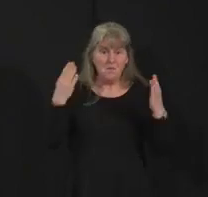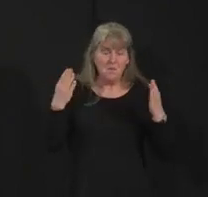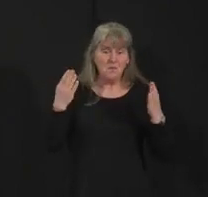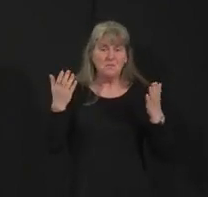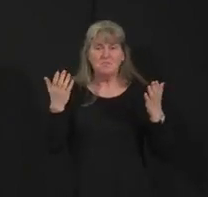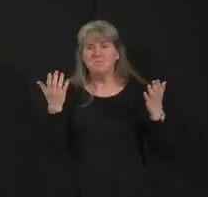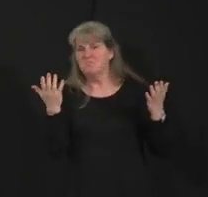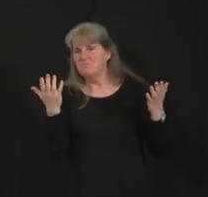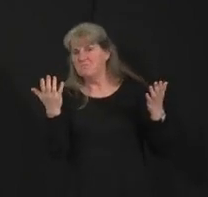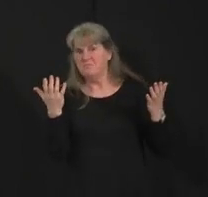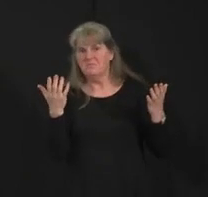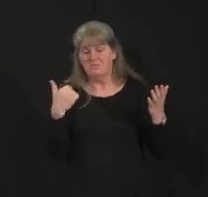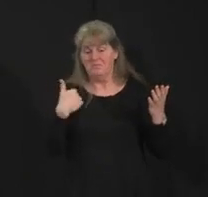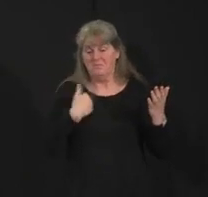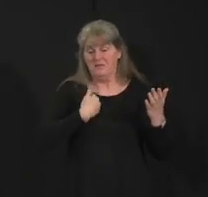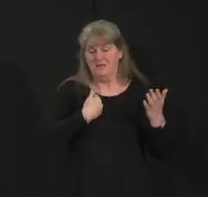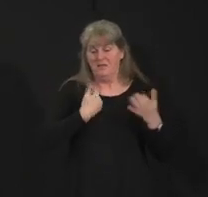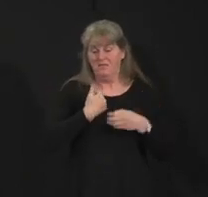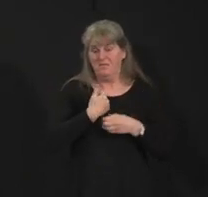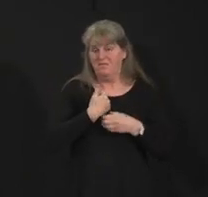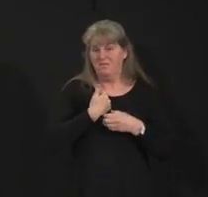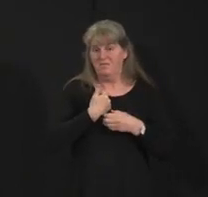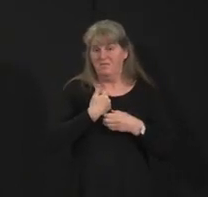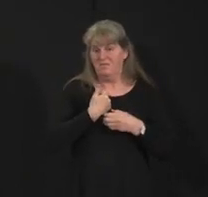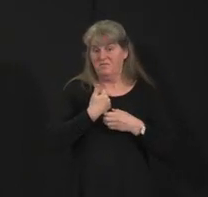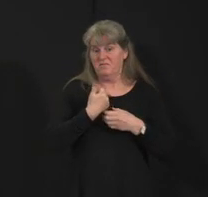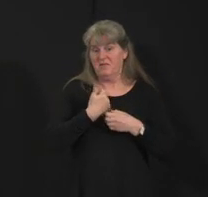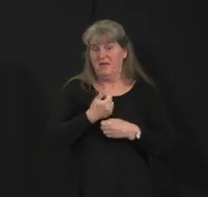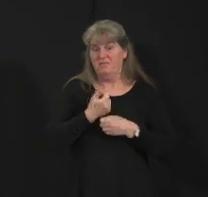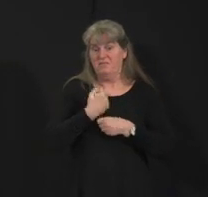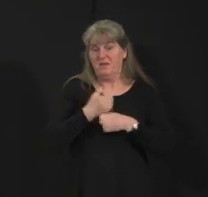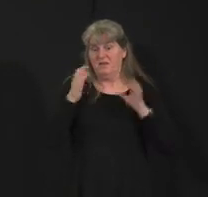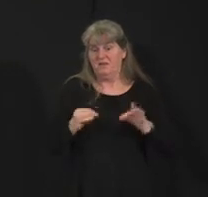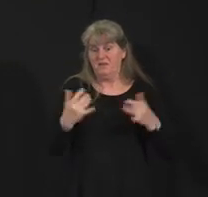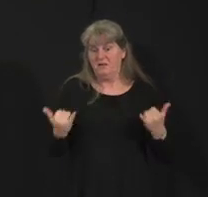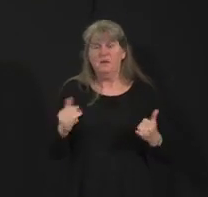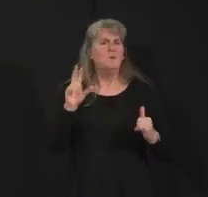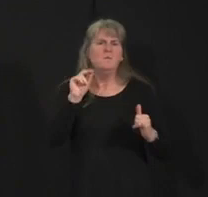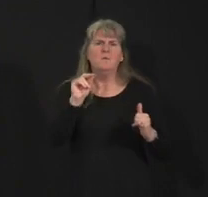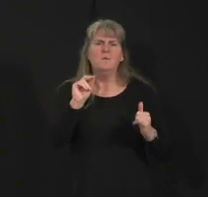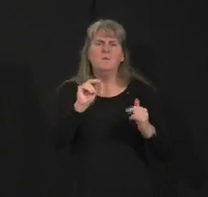think is a decision I can't speak to today.